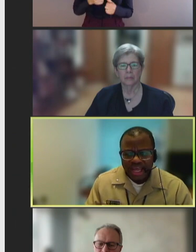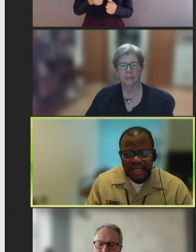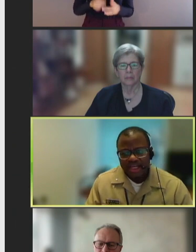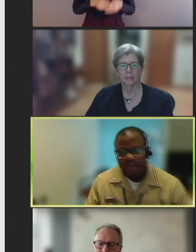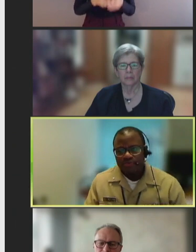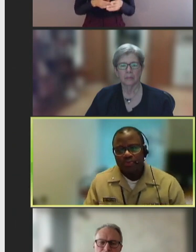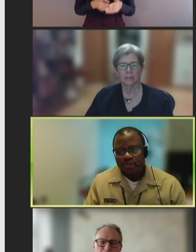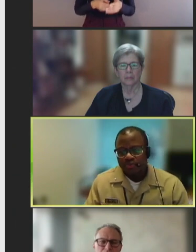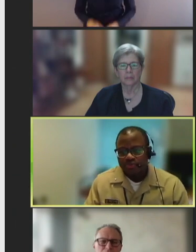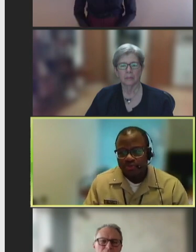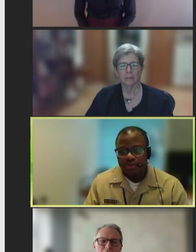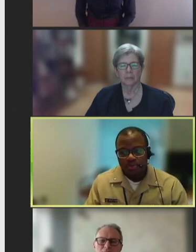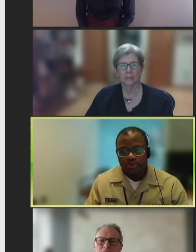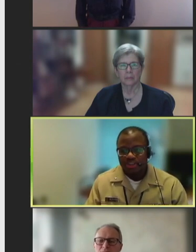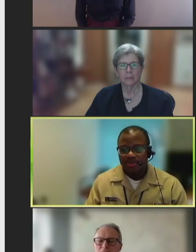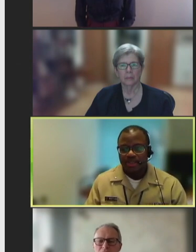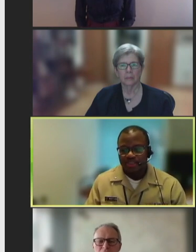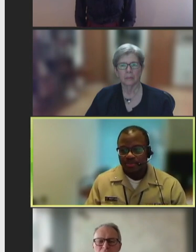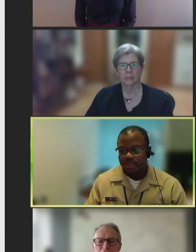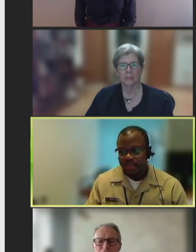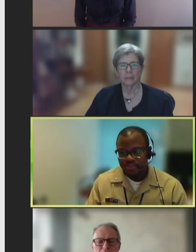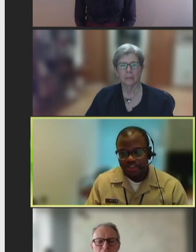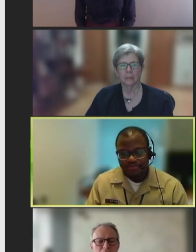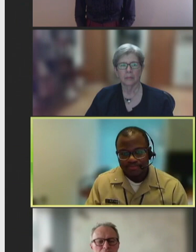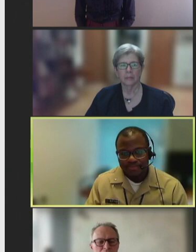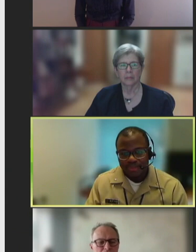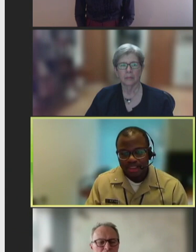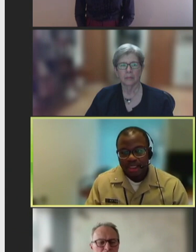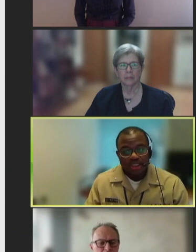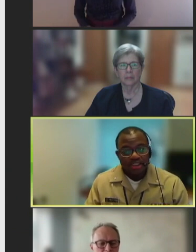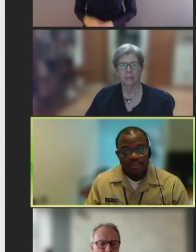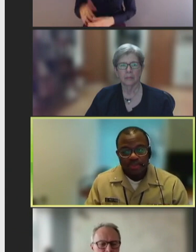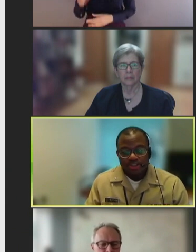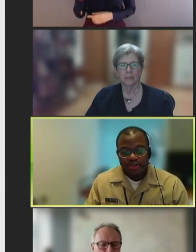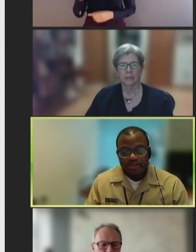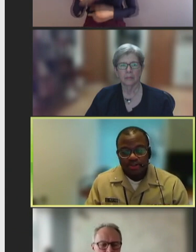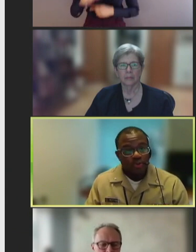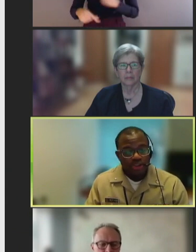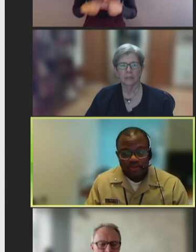And now, for a brief review of global TB epidemiology. WHO or World Health